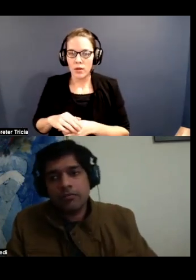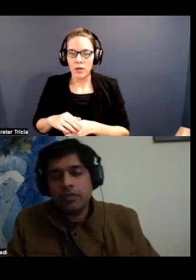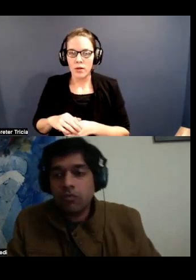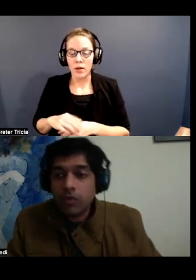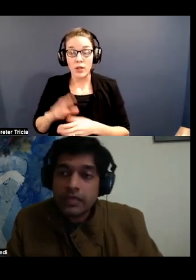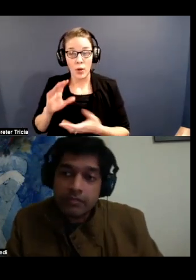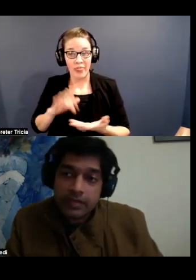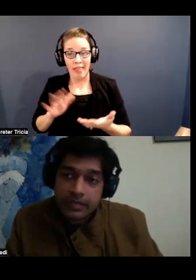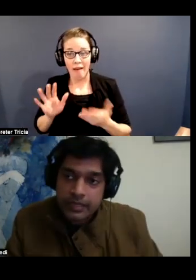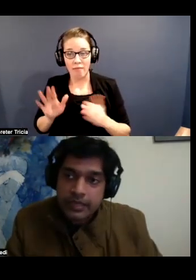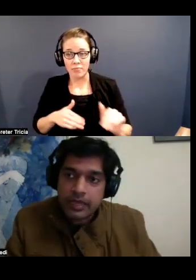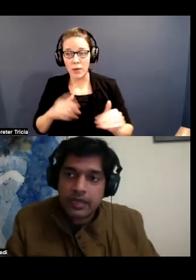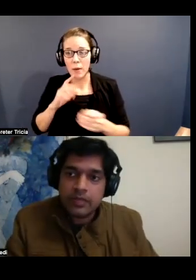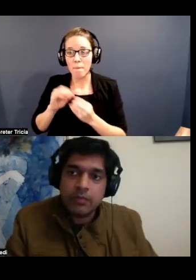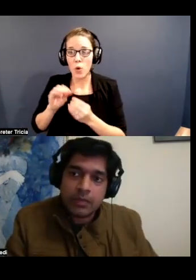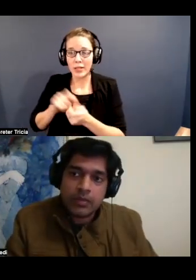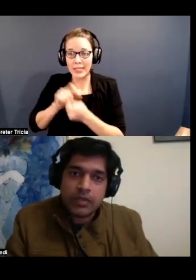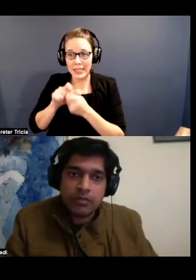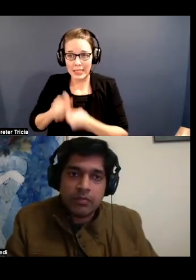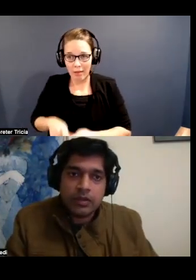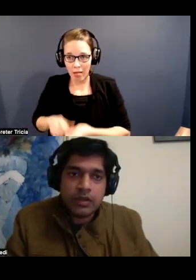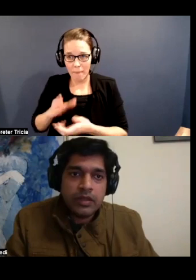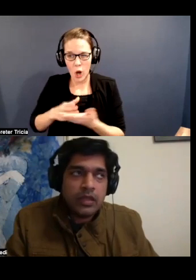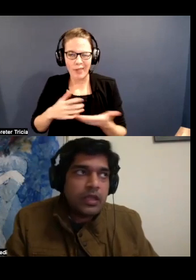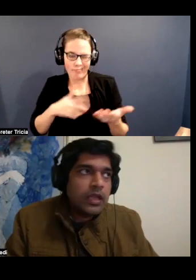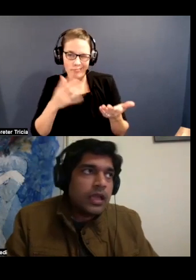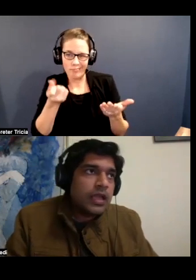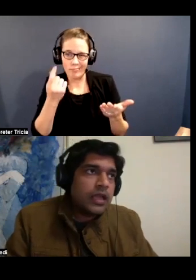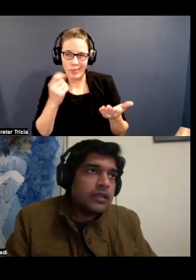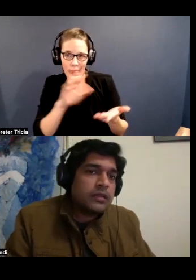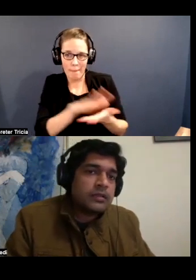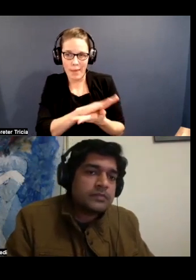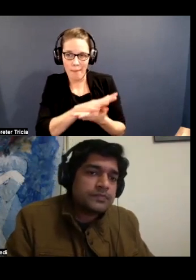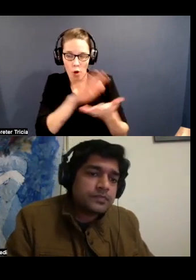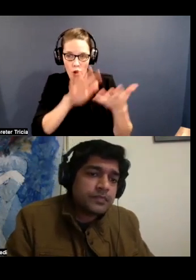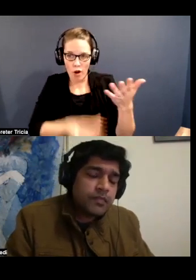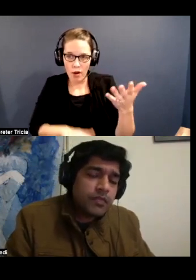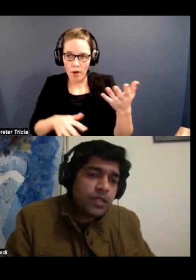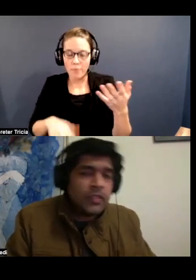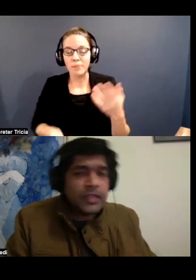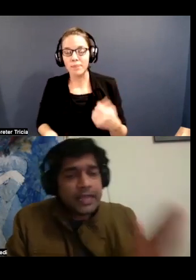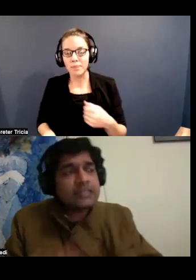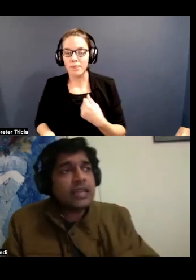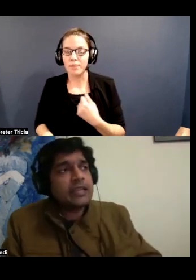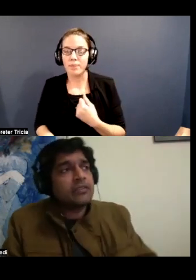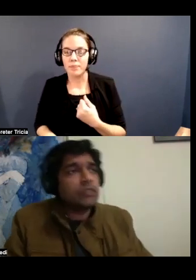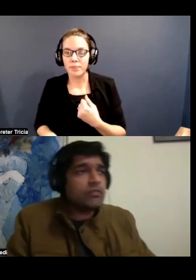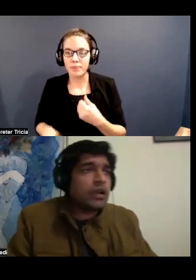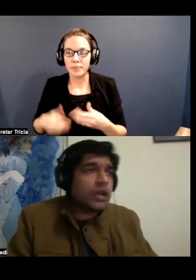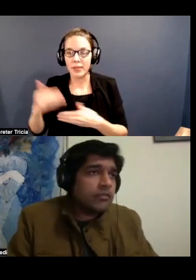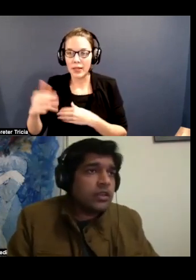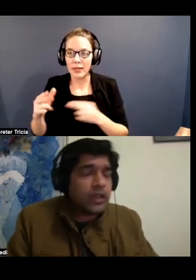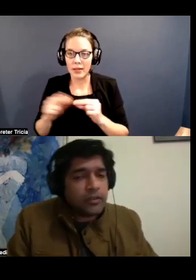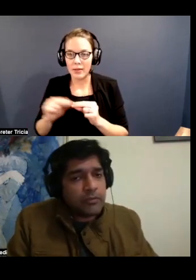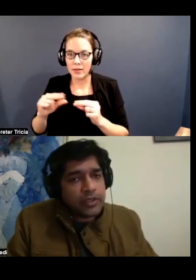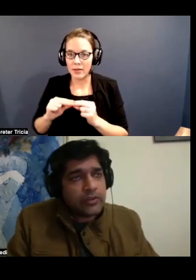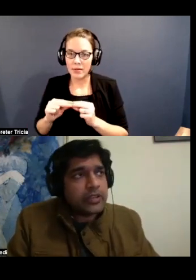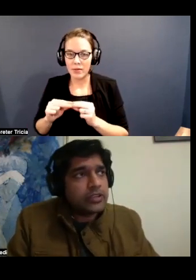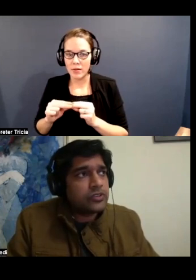the work that we did and the paper that we did. On the next slide, I will bring your attention